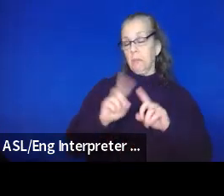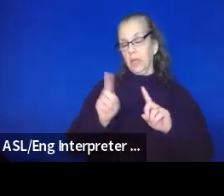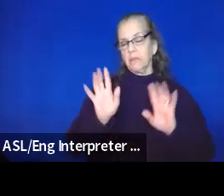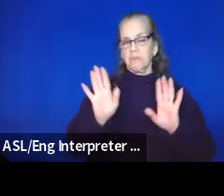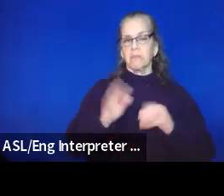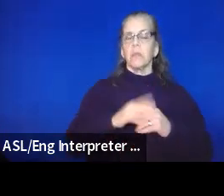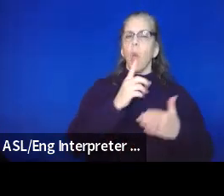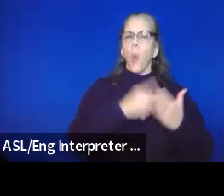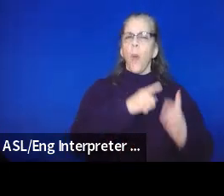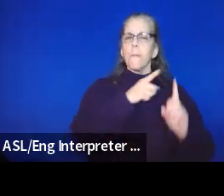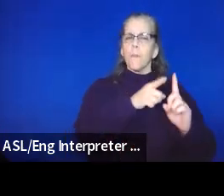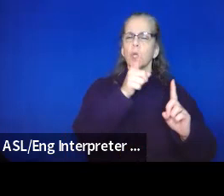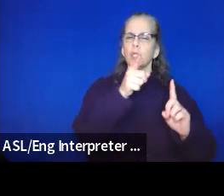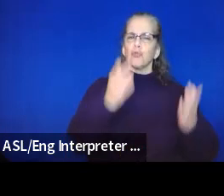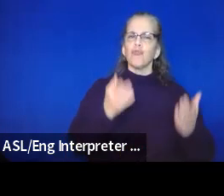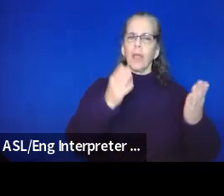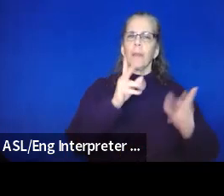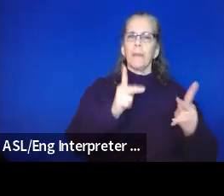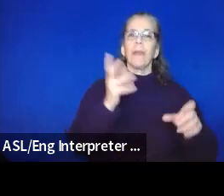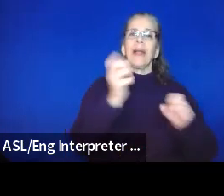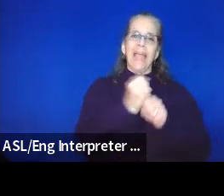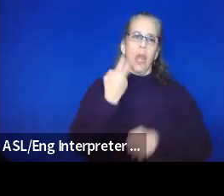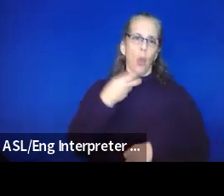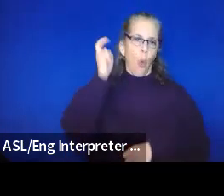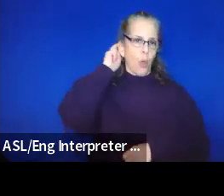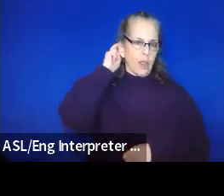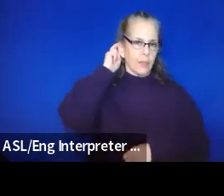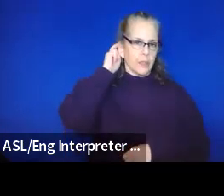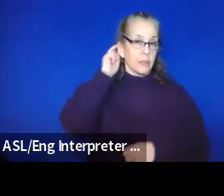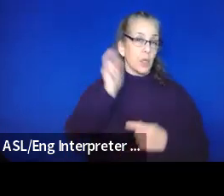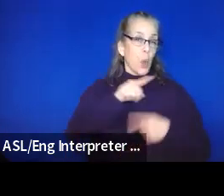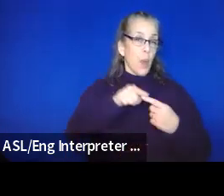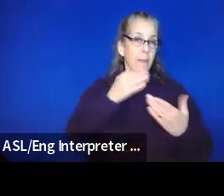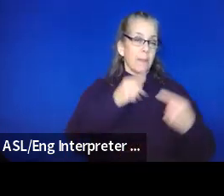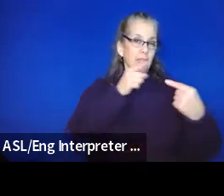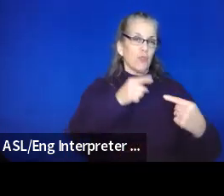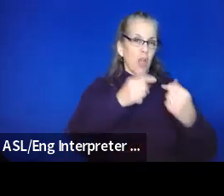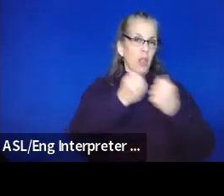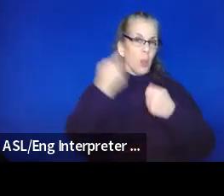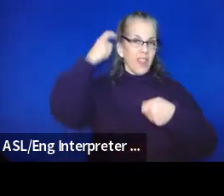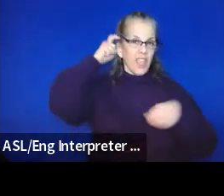recommend people getting a cochlear implant when maybe they're struggling with their hearing aids?